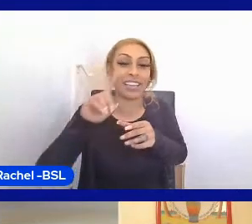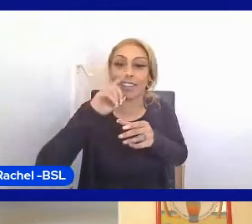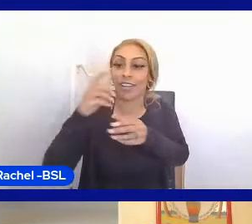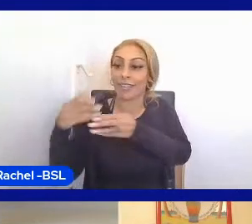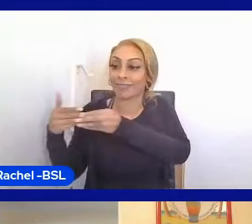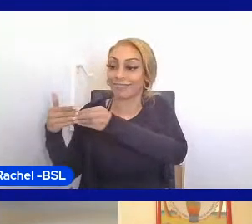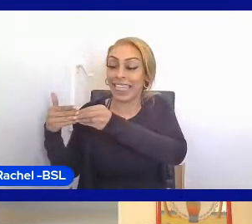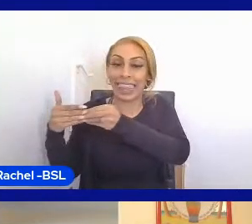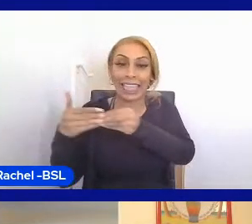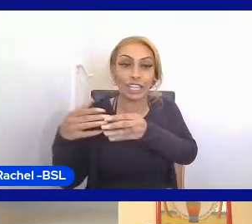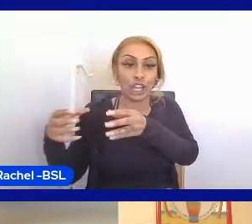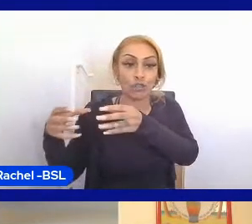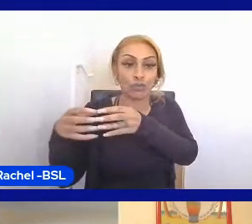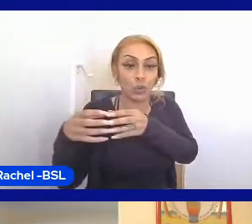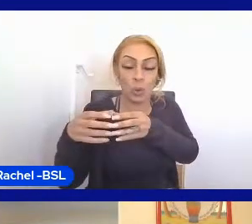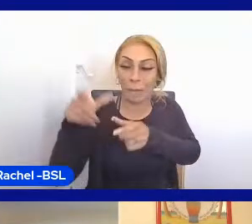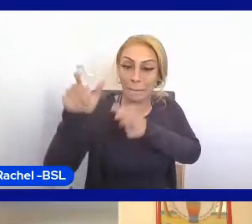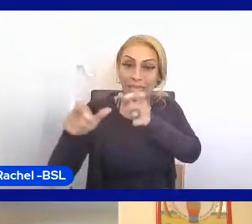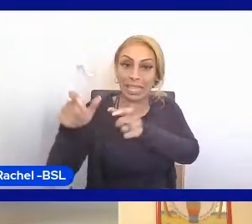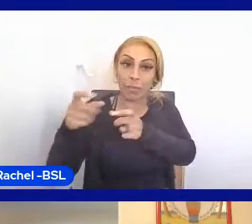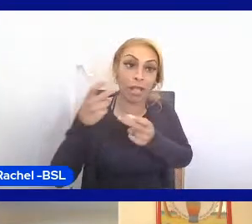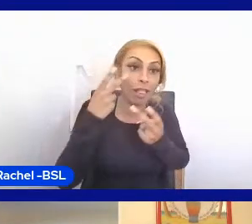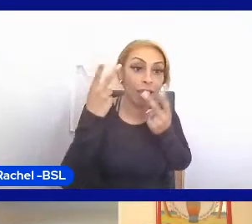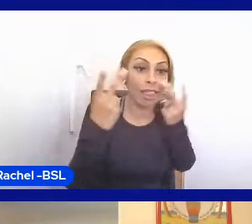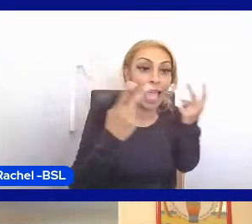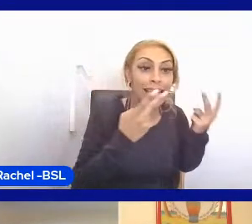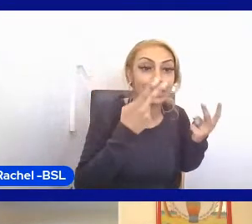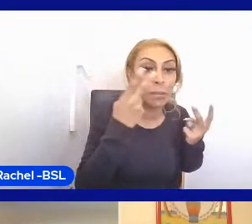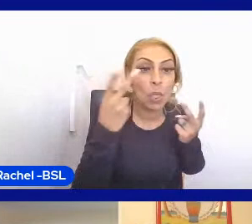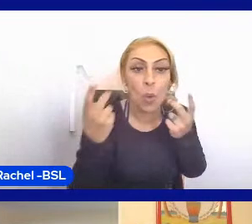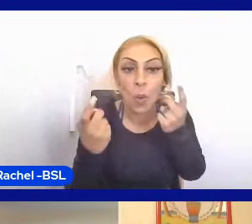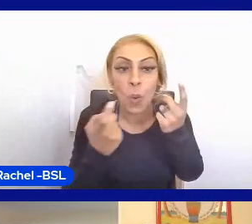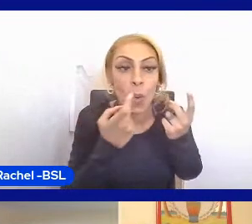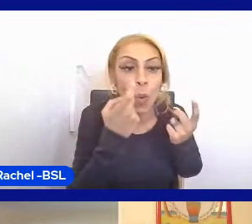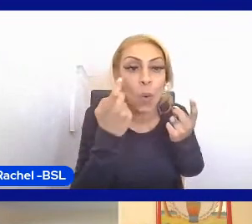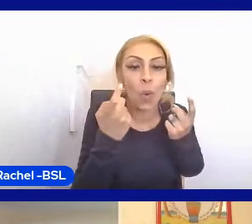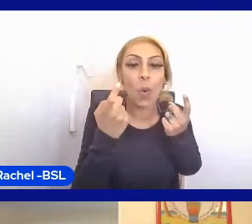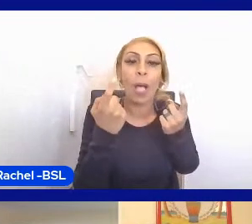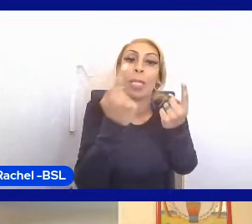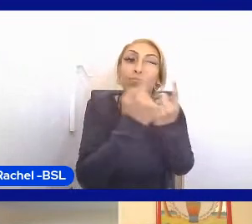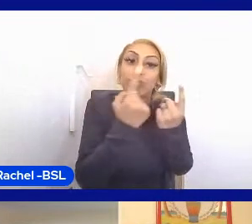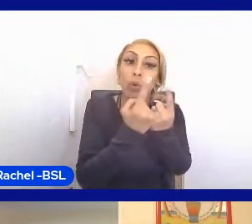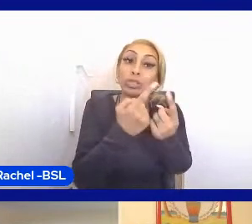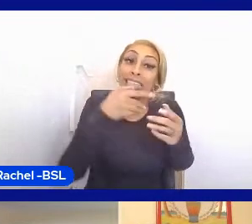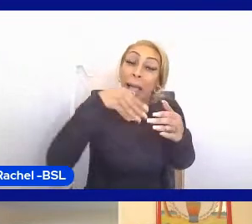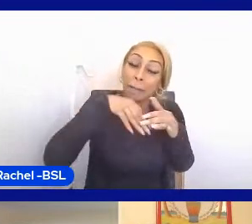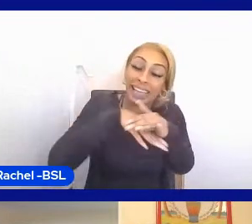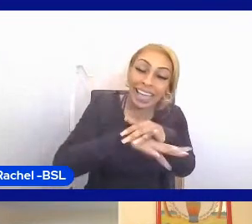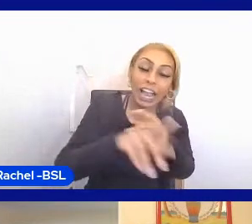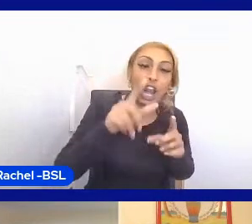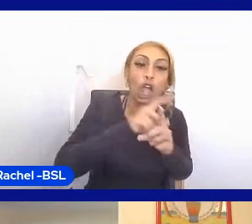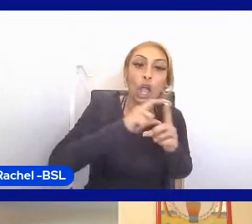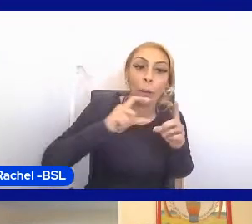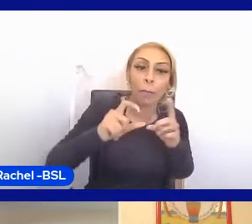bandanna, we were not able to take groups of people out to really explore the prototype in that community way.